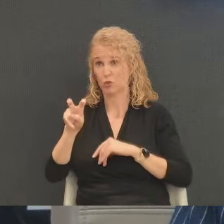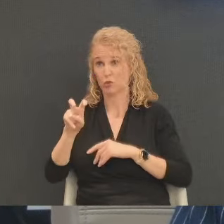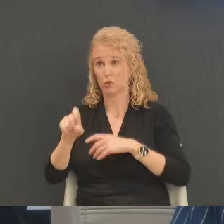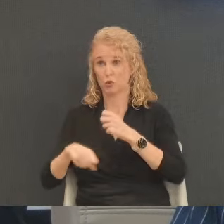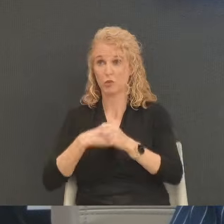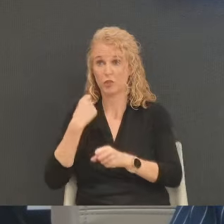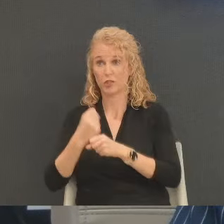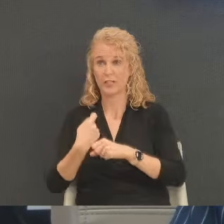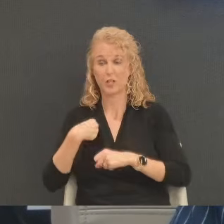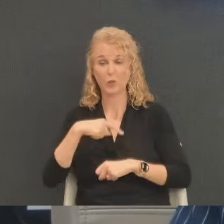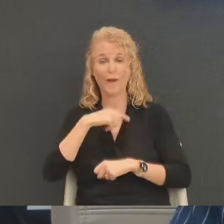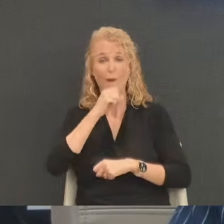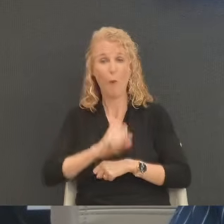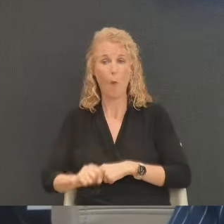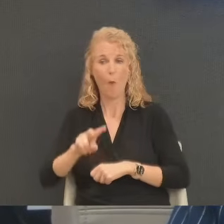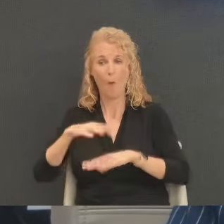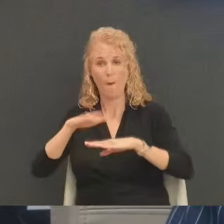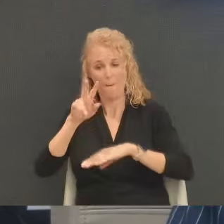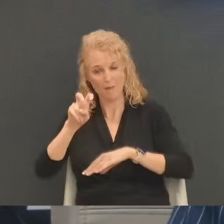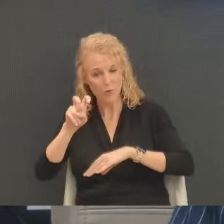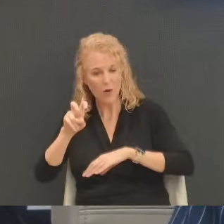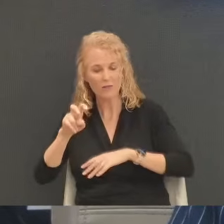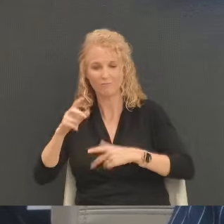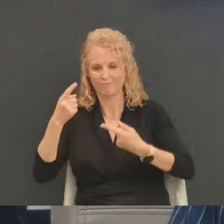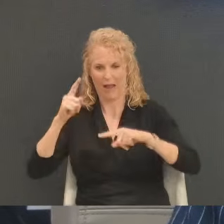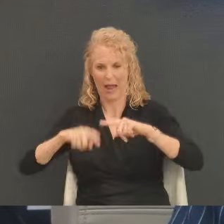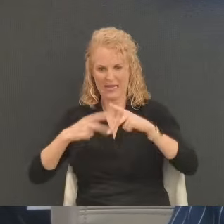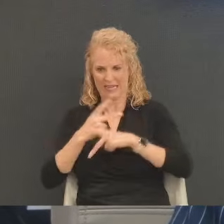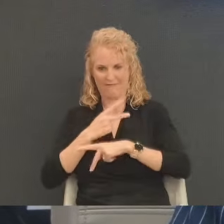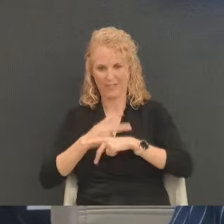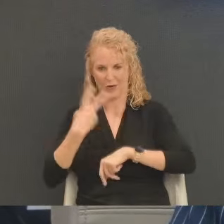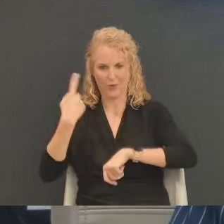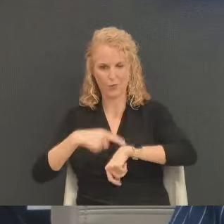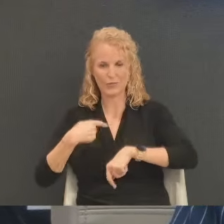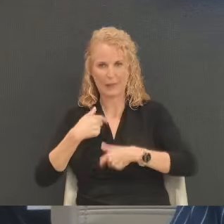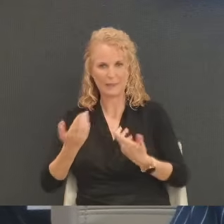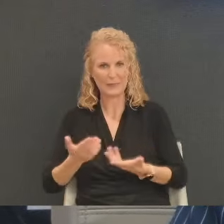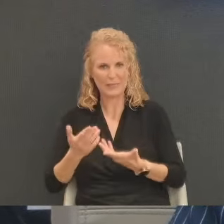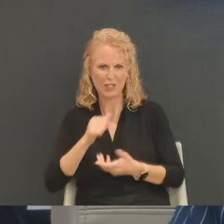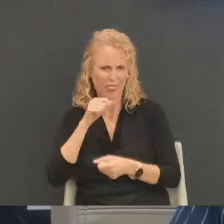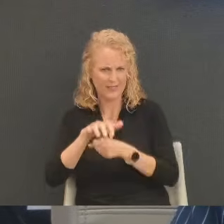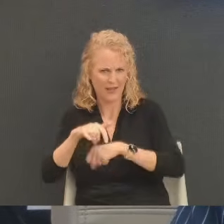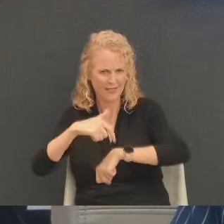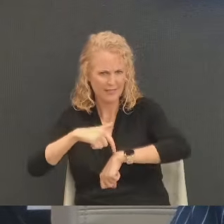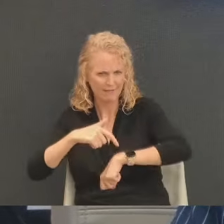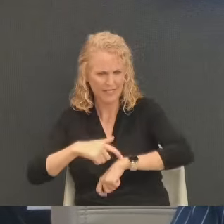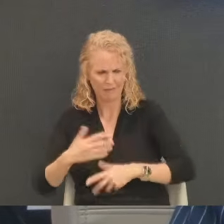200 years old. I can't figure all this out in just two terms. I'm only in a second term. I need to